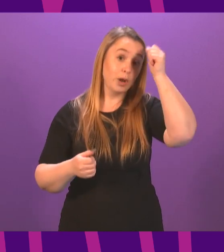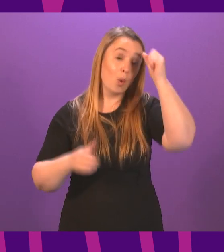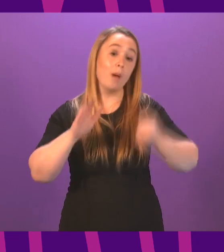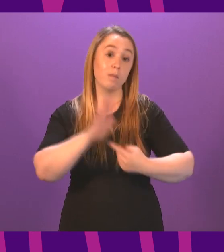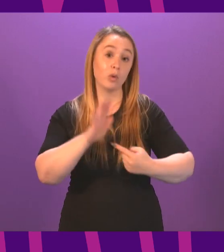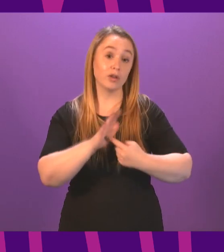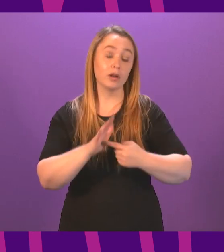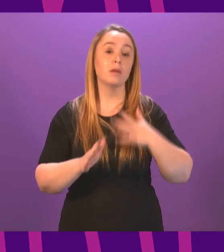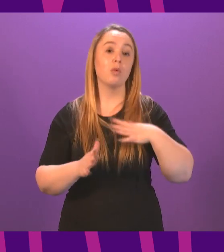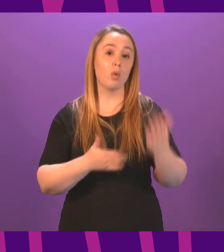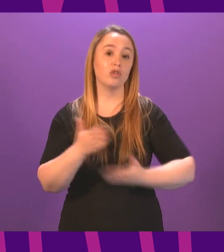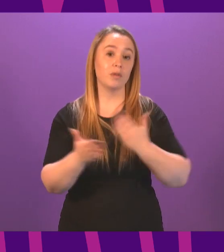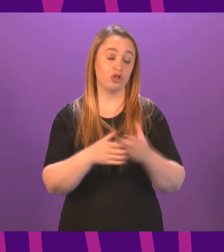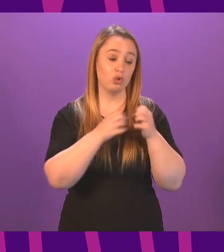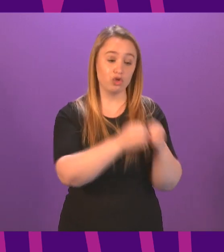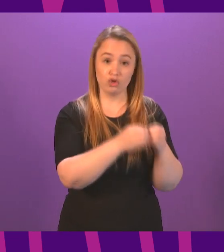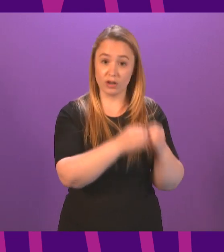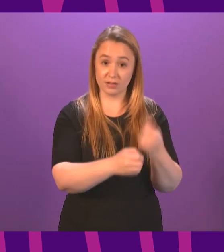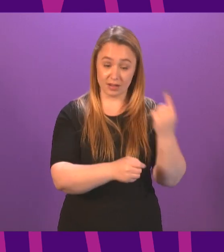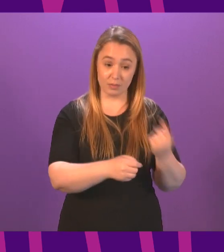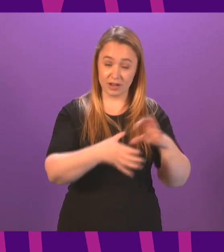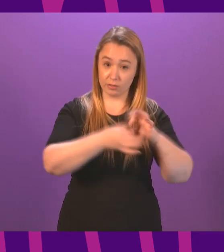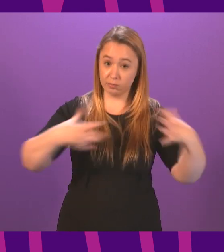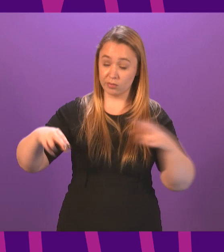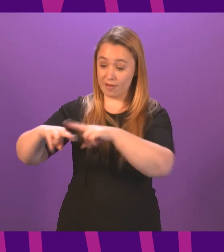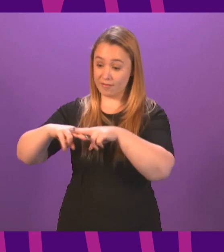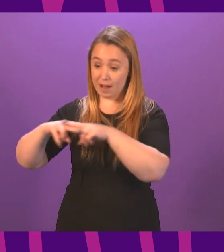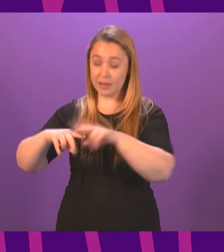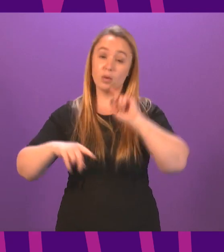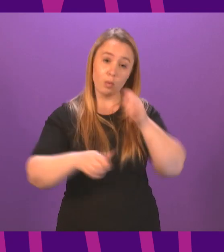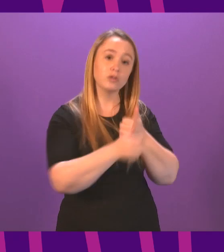who are in that position have the support that they need.